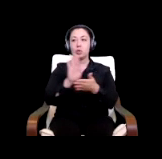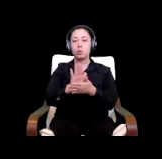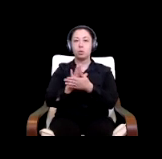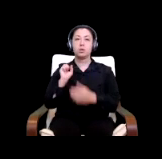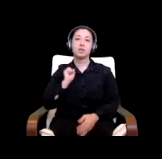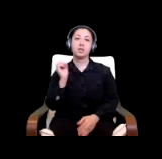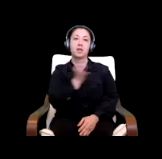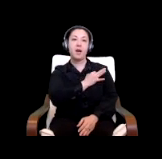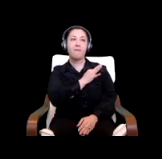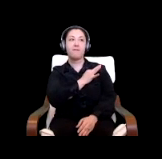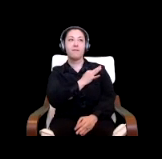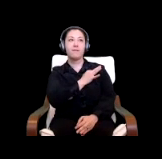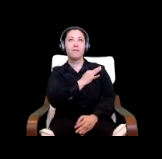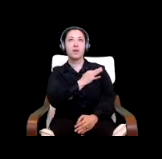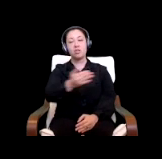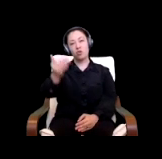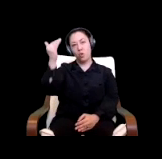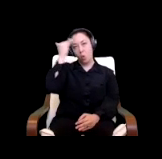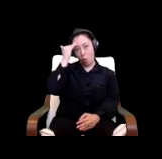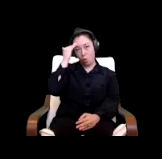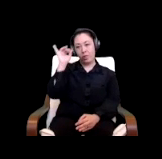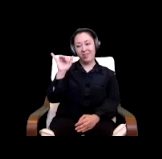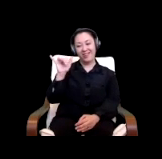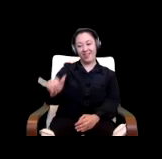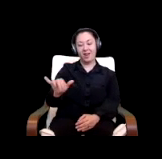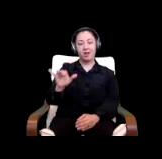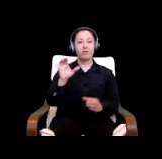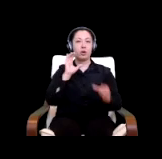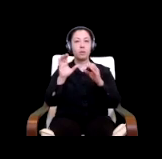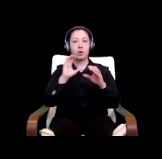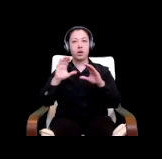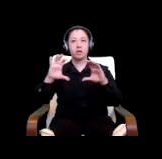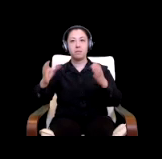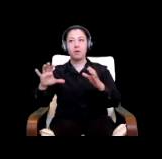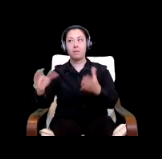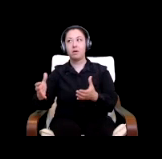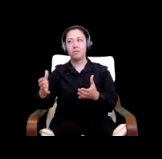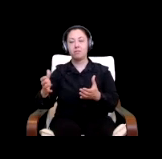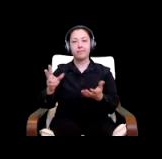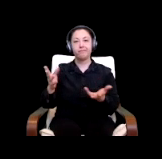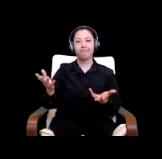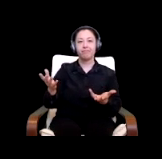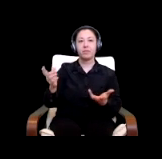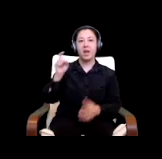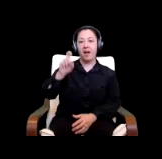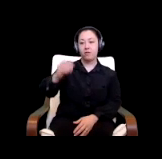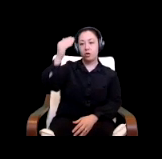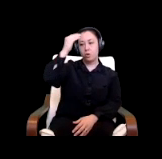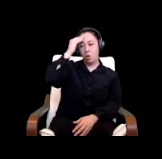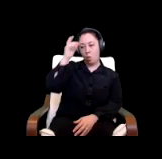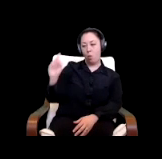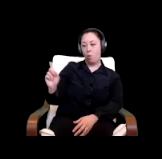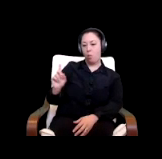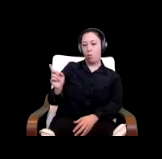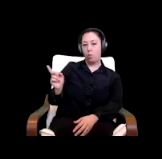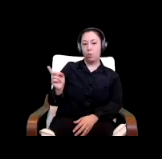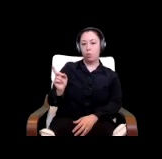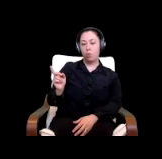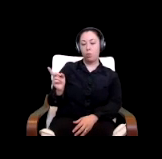of the communication bubble so that they know where it is the child's visual field and where